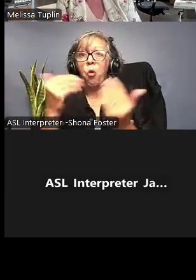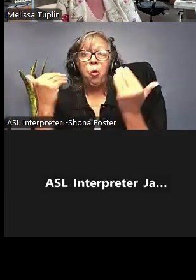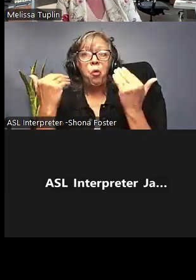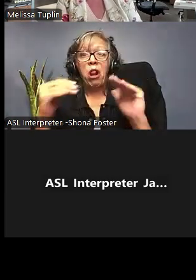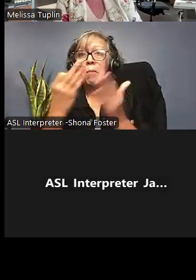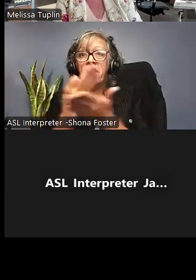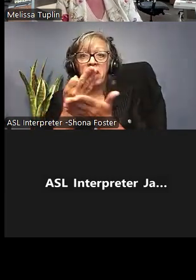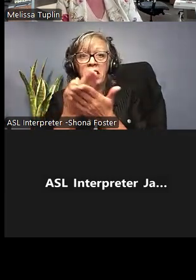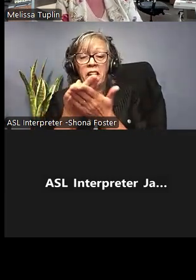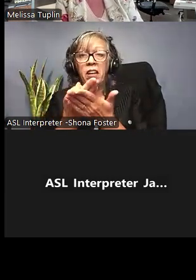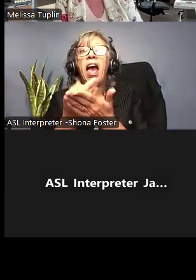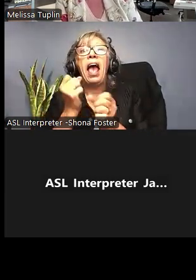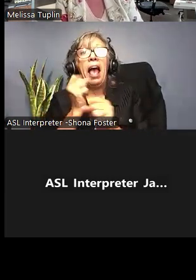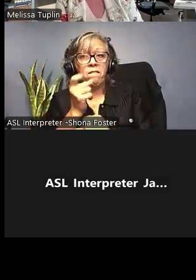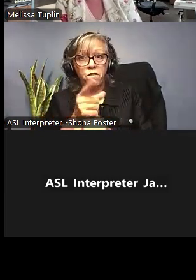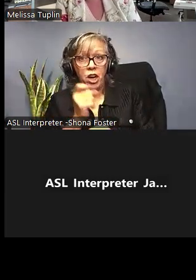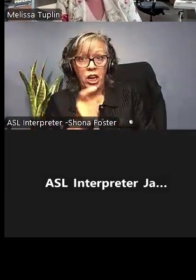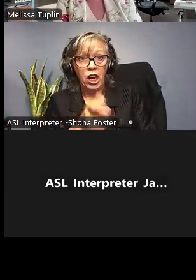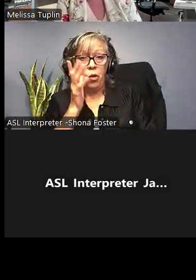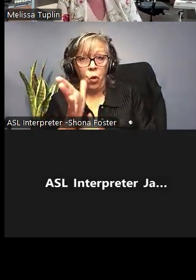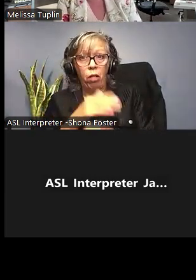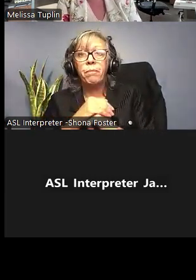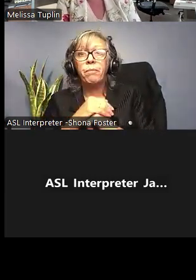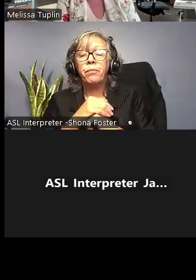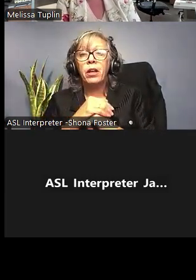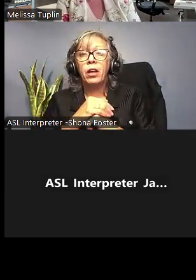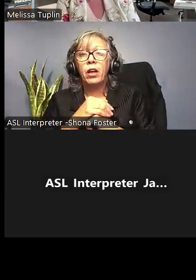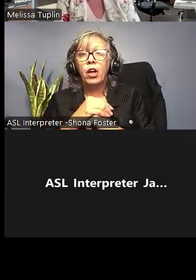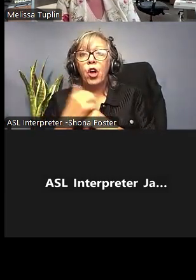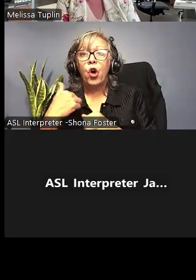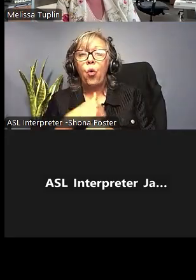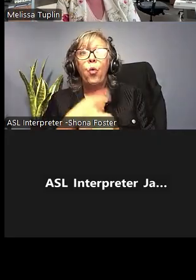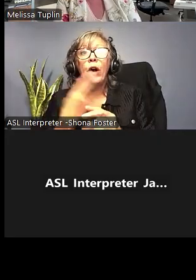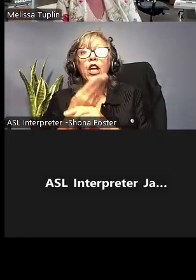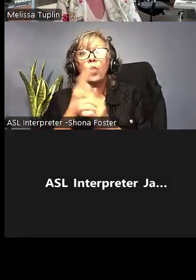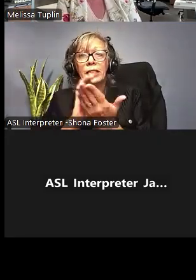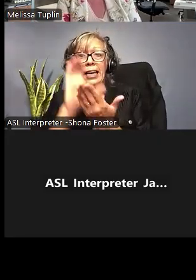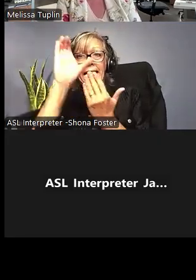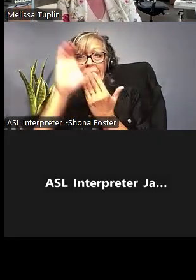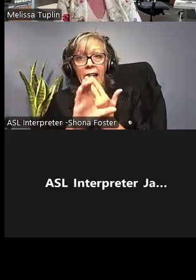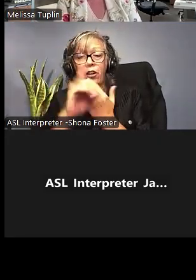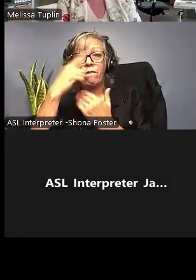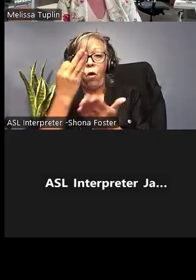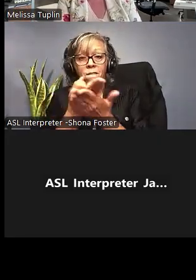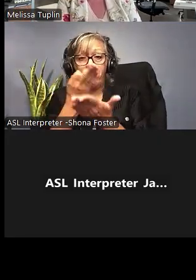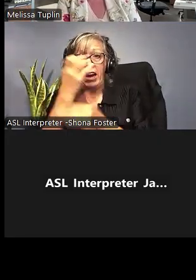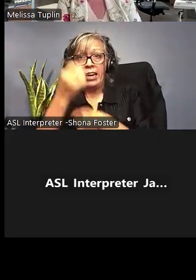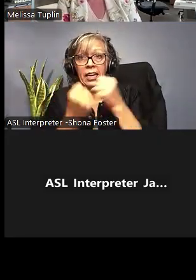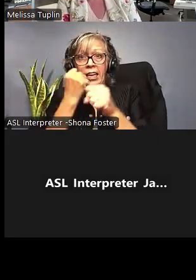an annual basis. We allocate funding on a calendar funding year, but you may use them in any fiscal